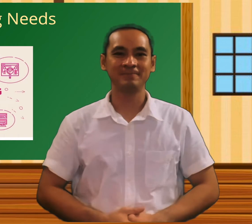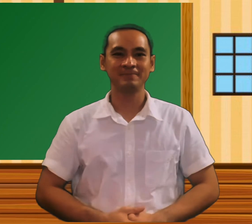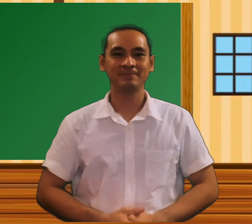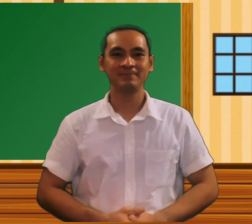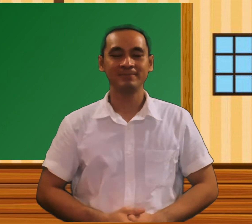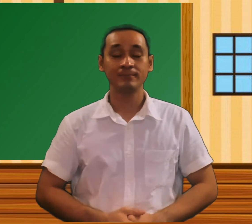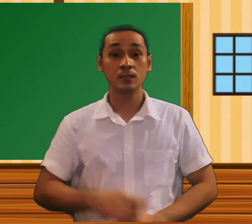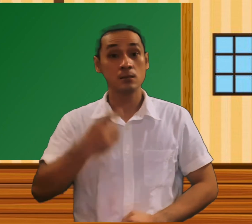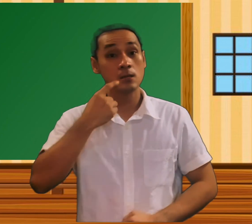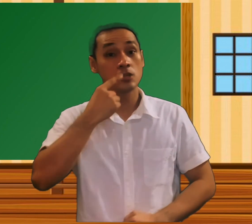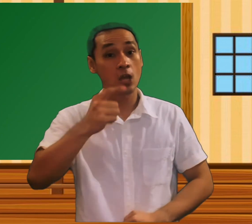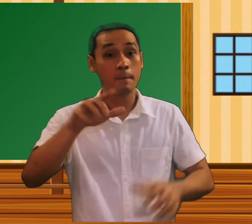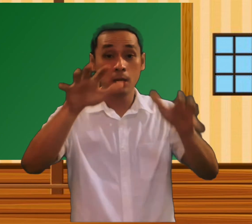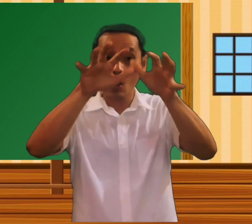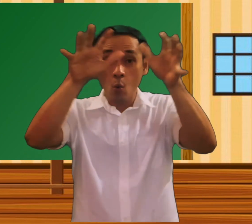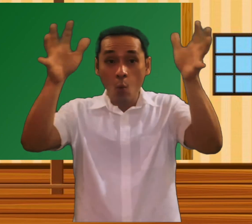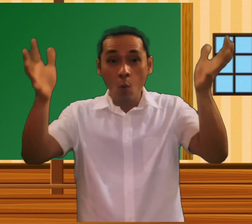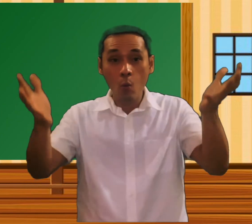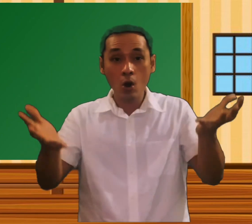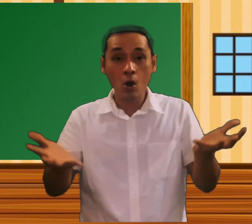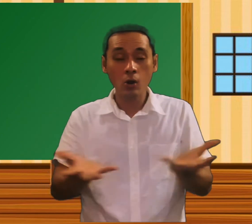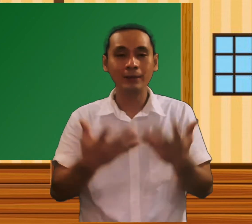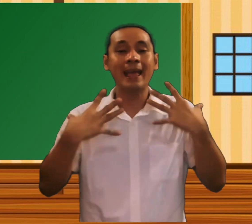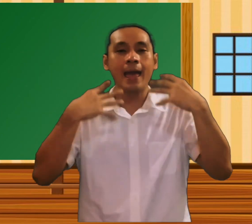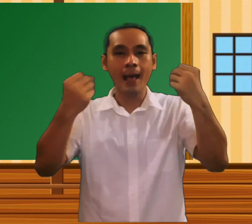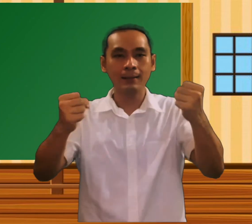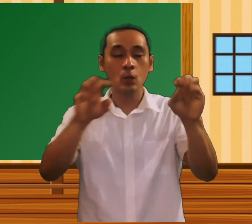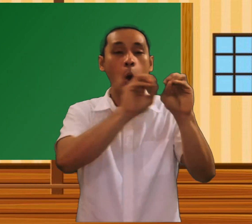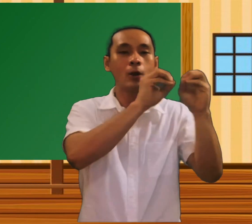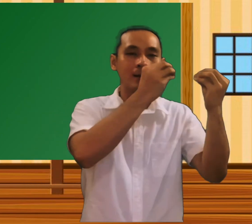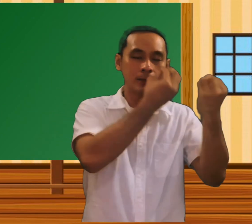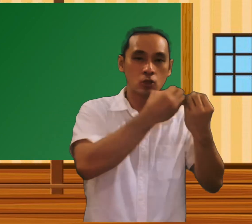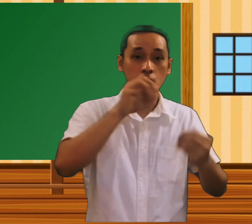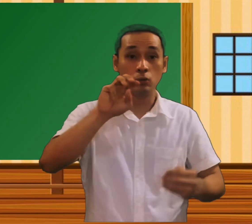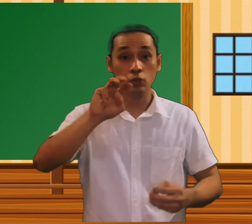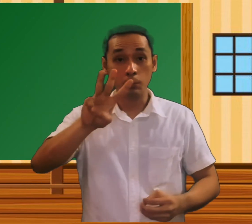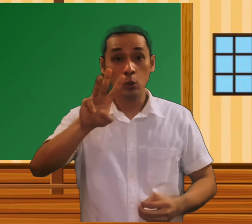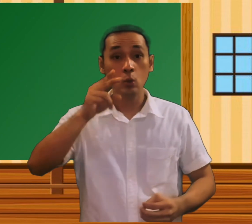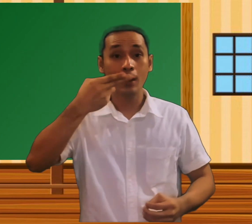according to the world health organization or w-h-o